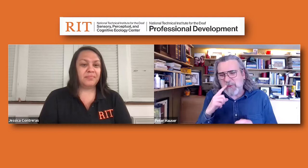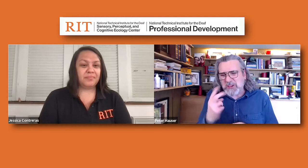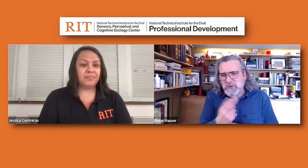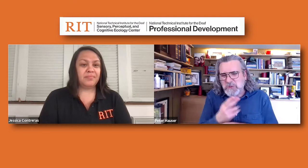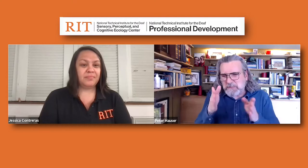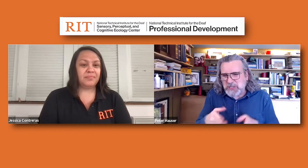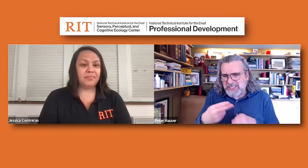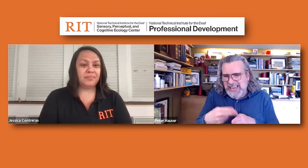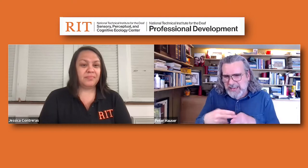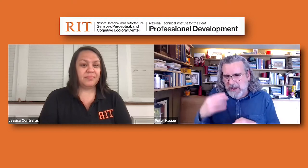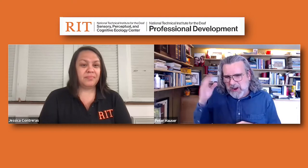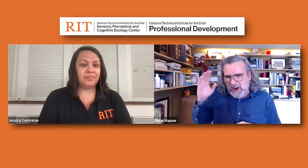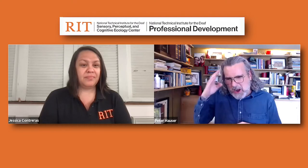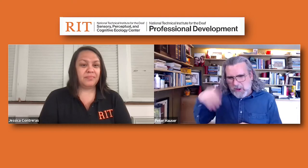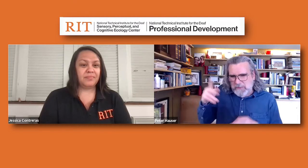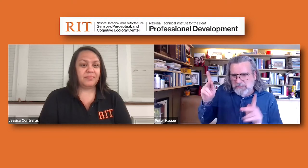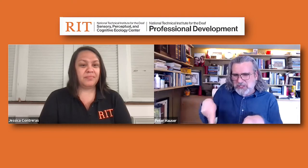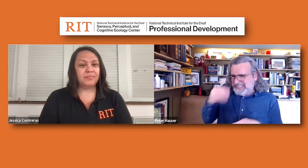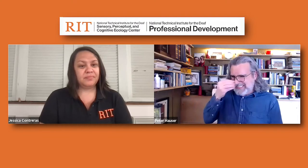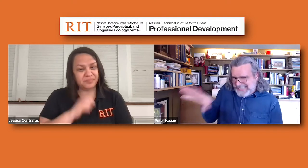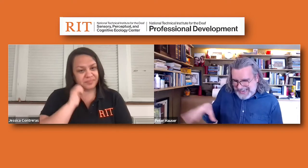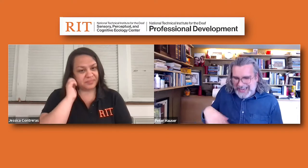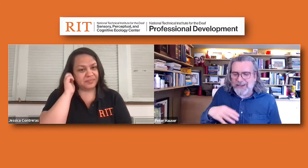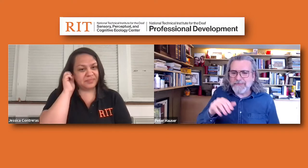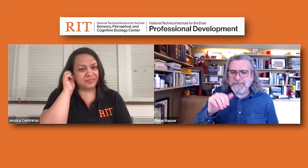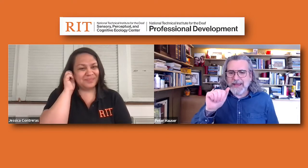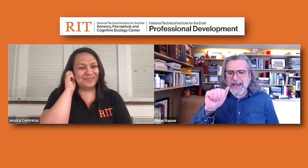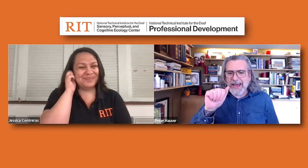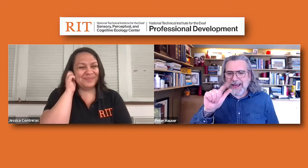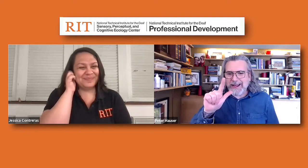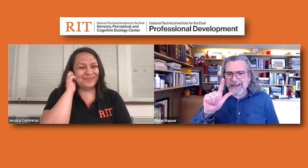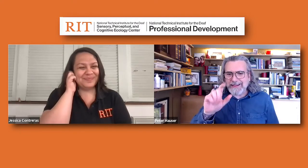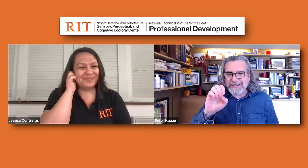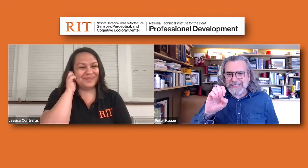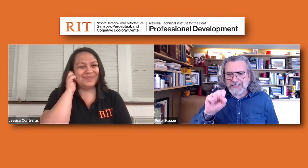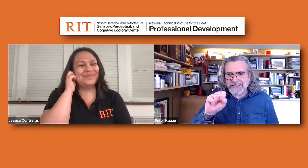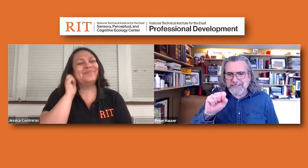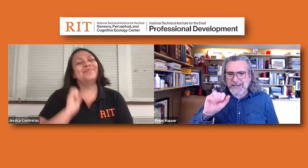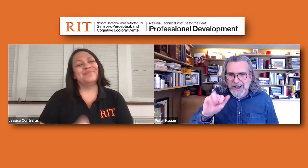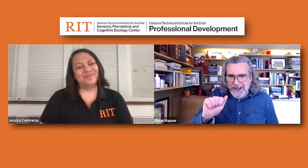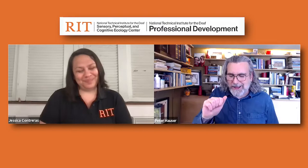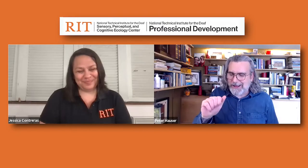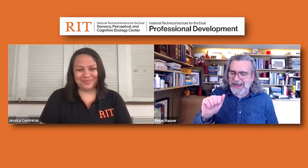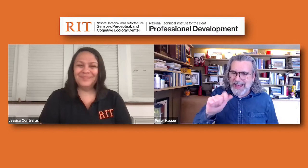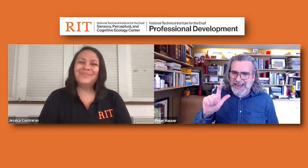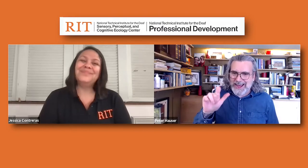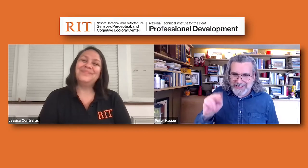Um, I'm gonna use the person's name 'cause I know they don't care. Alesa Allen.